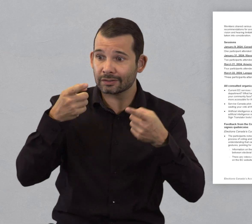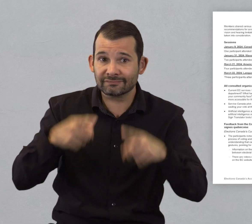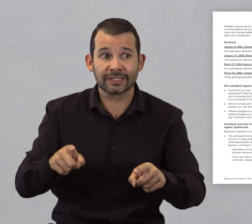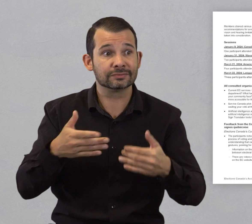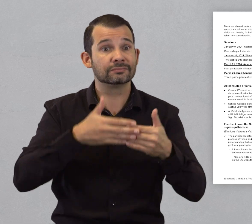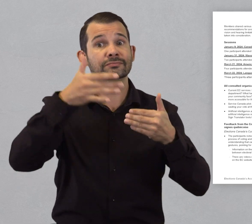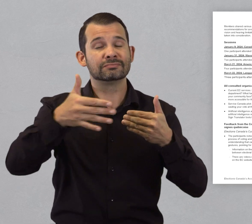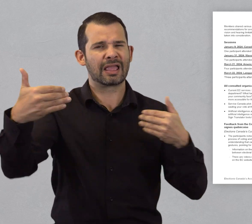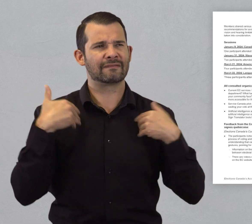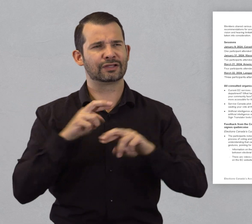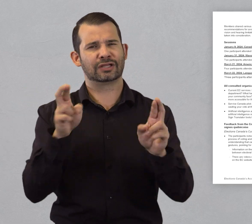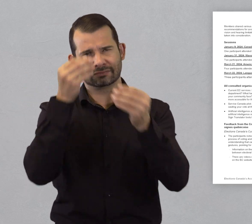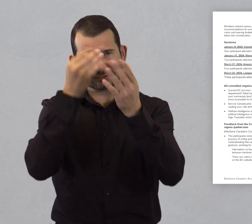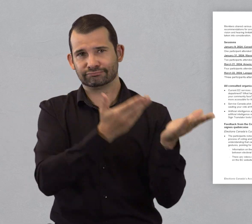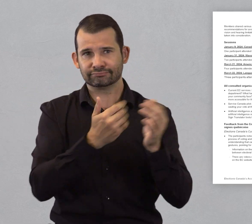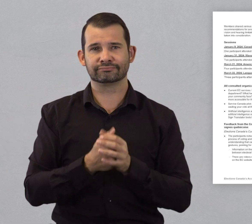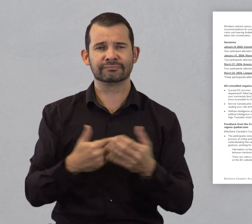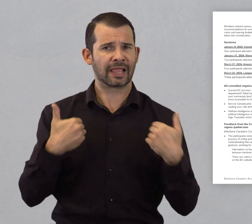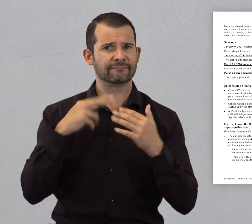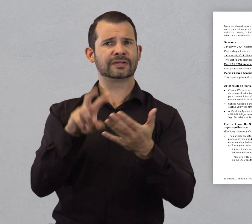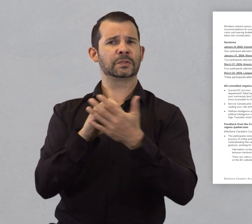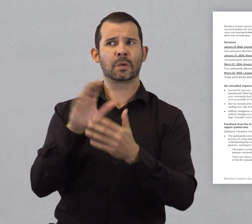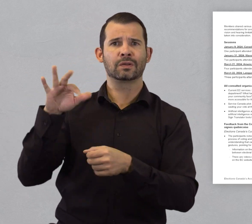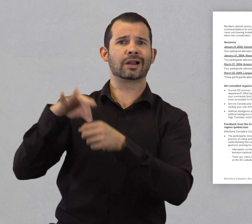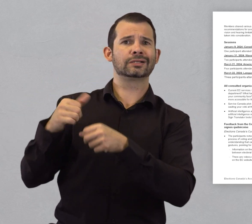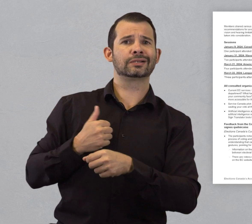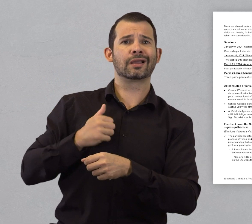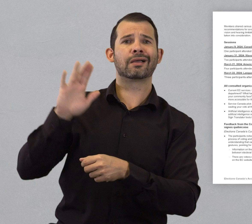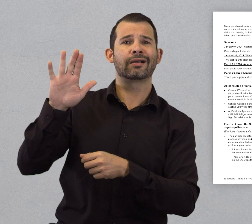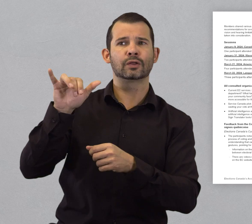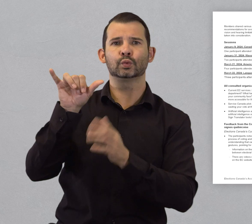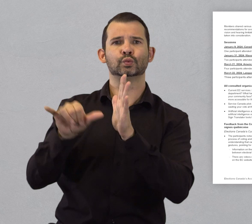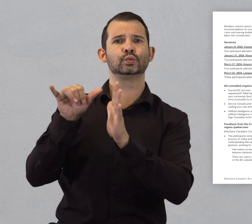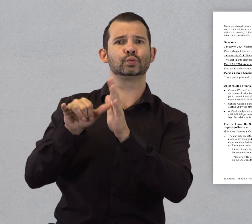 There are videos on EC’s YouTube channel; however, they are not linked